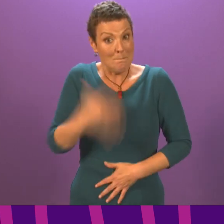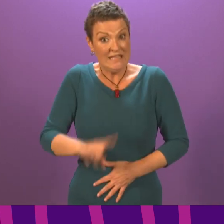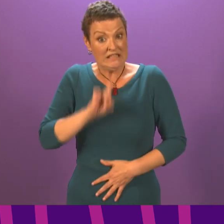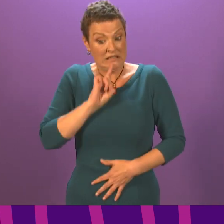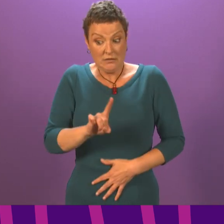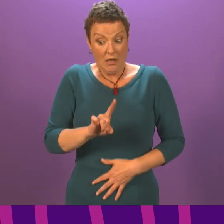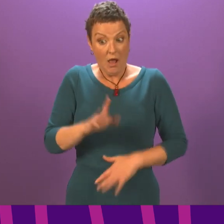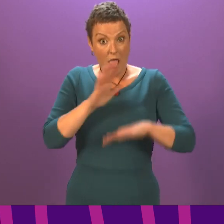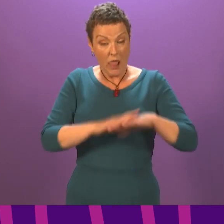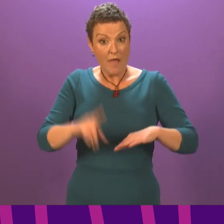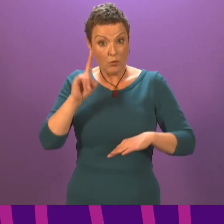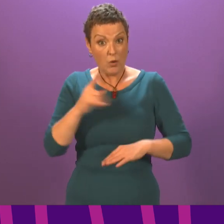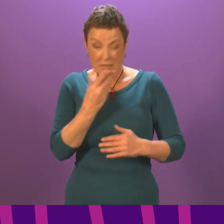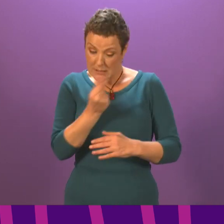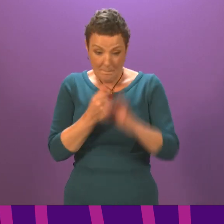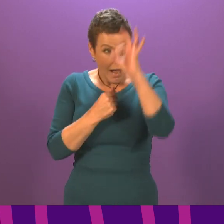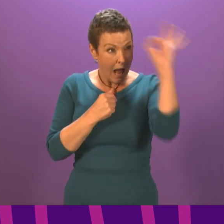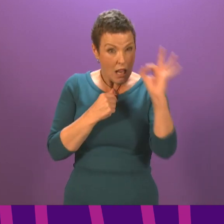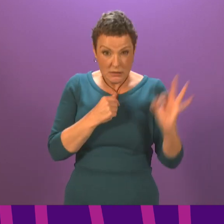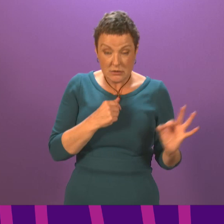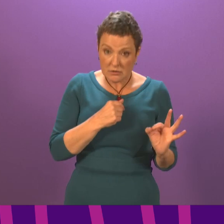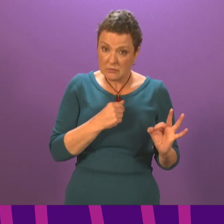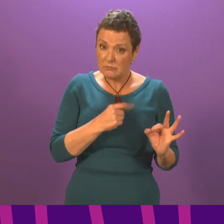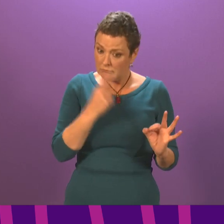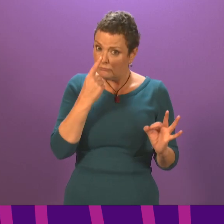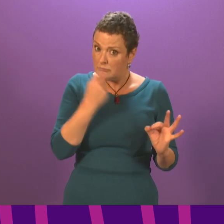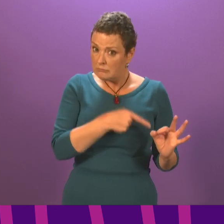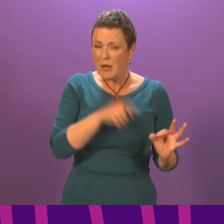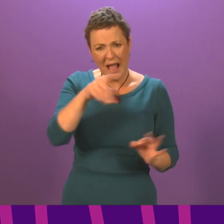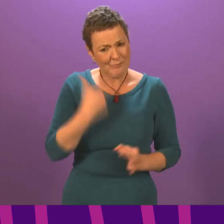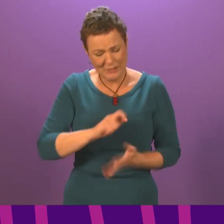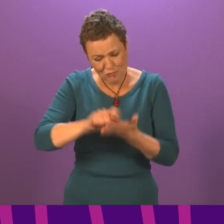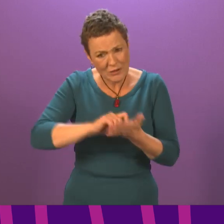mainland. I have written to her twice asking for Moray and the Highlands to be included,